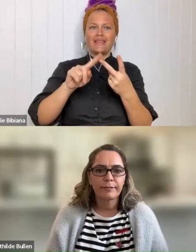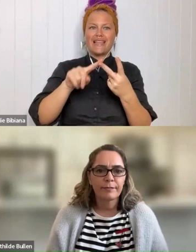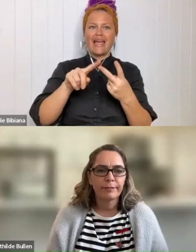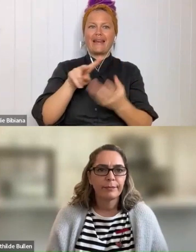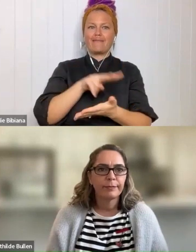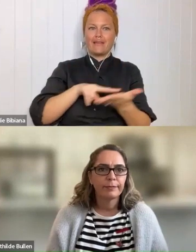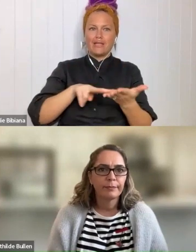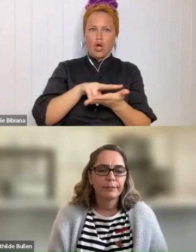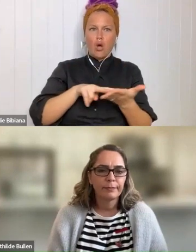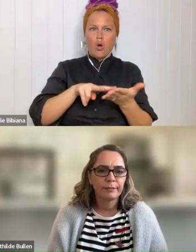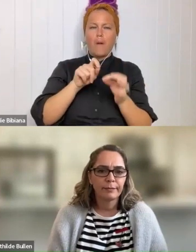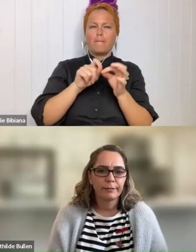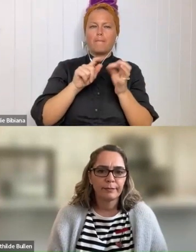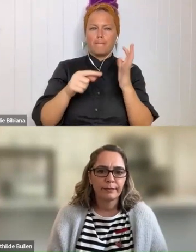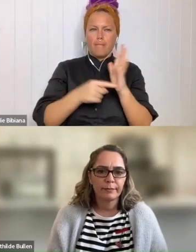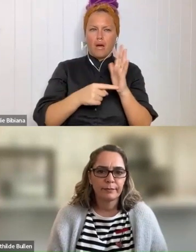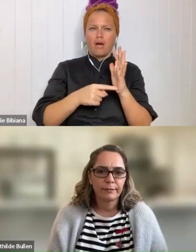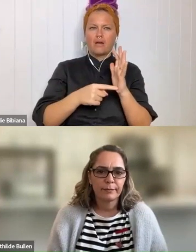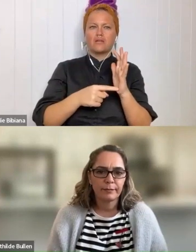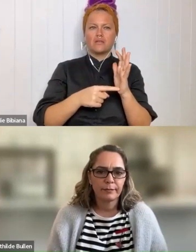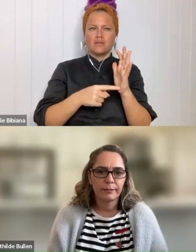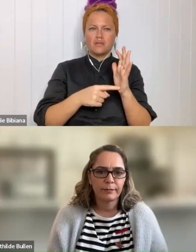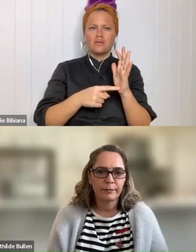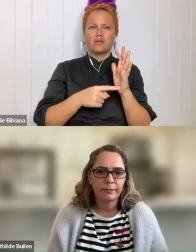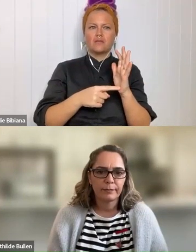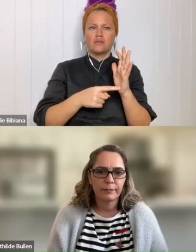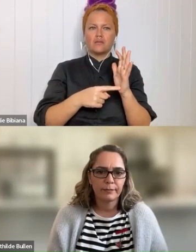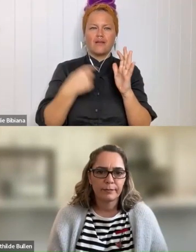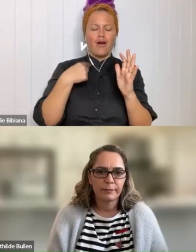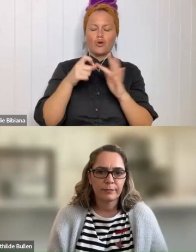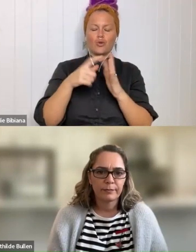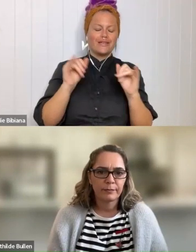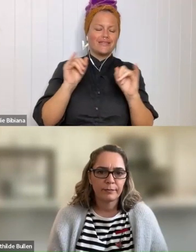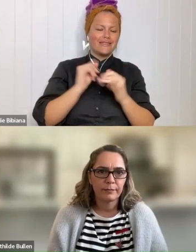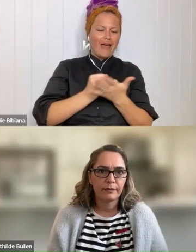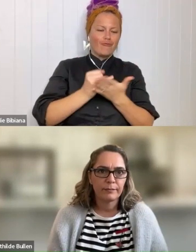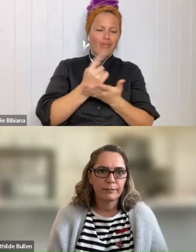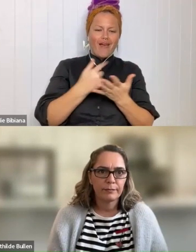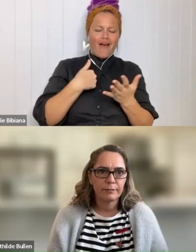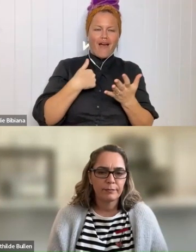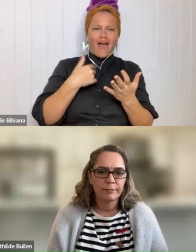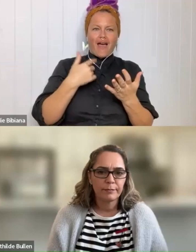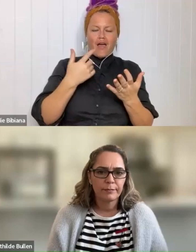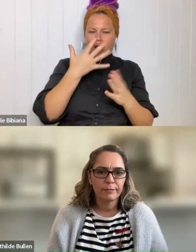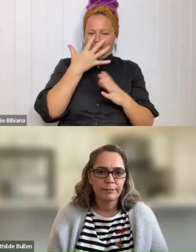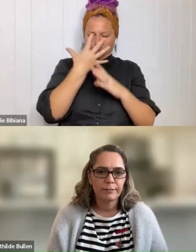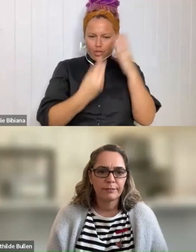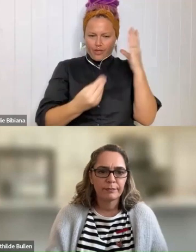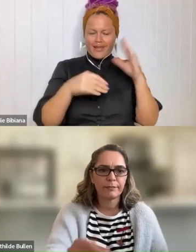but I'm going to, I do a terrible thing of getting really lost in the conversation and really enjoying it and then